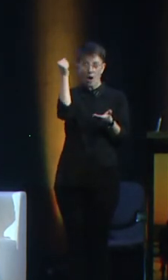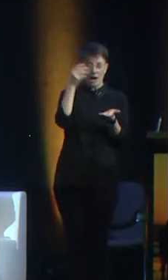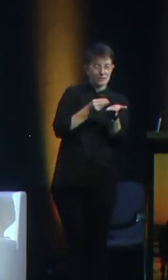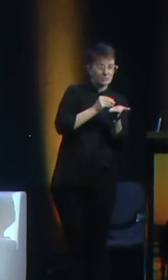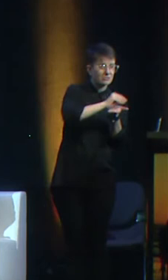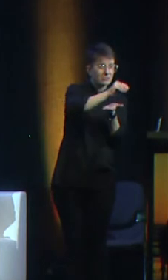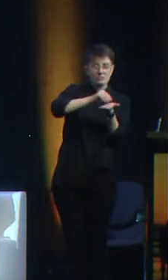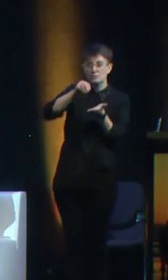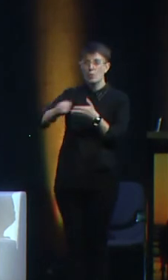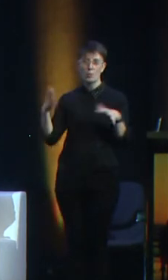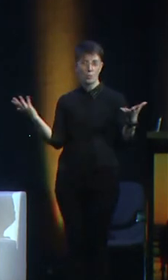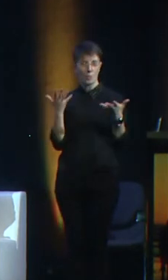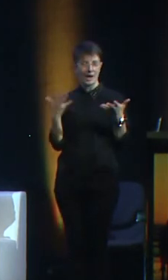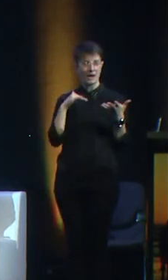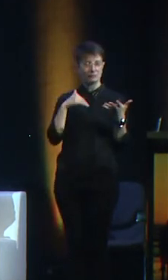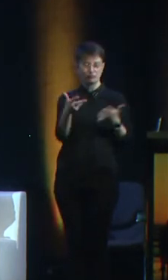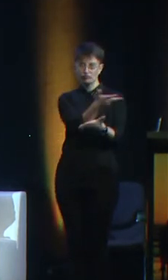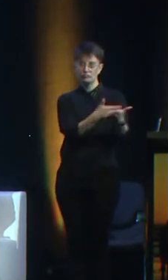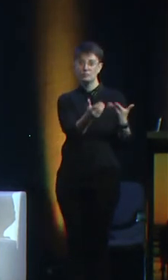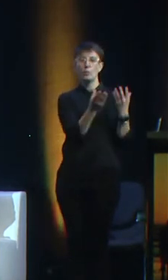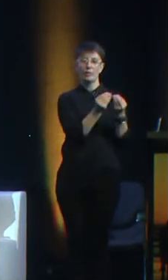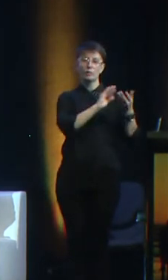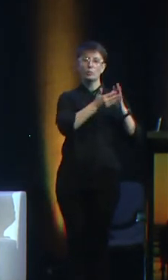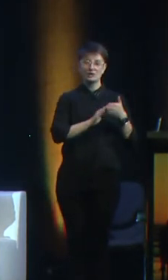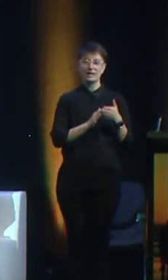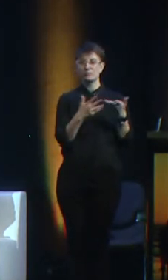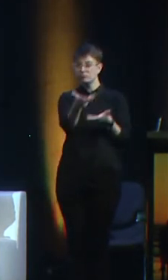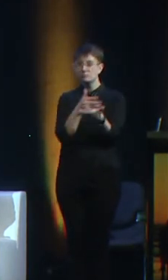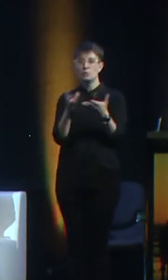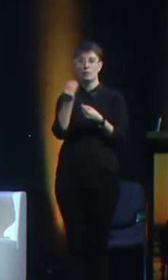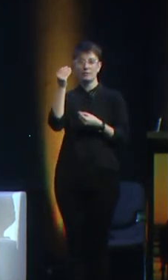that our community and councillors will have across the course of the coming months.